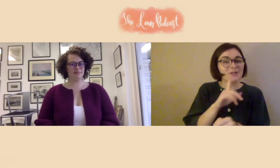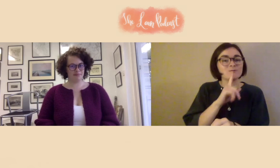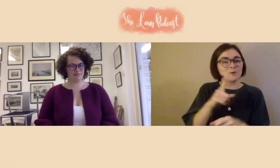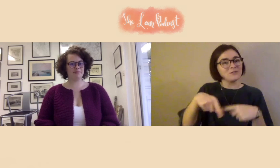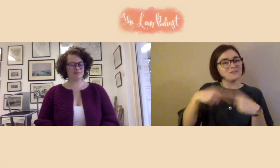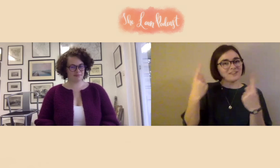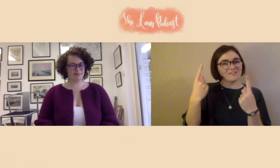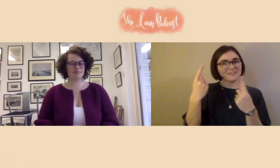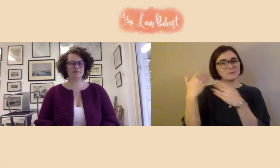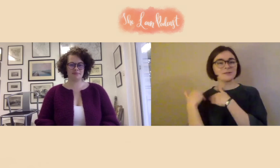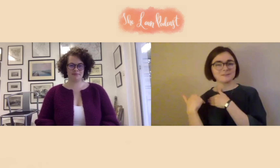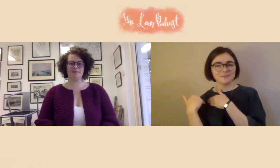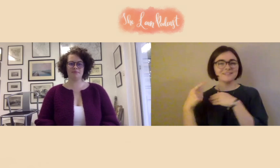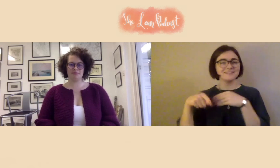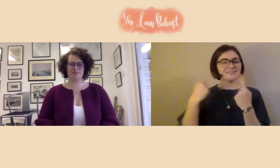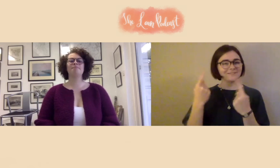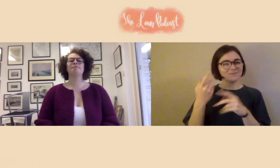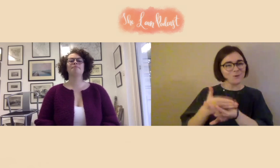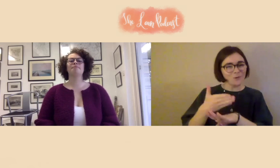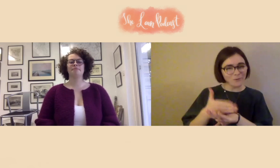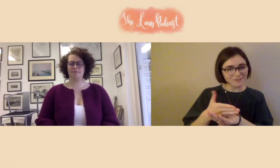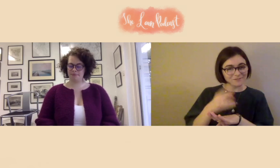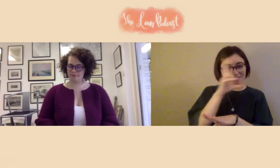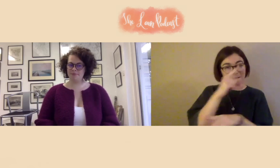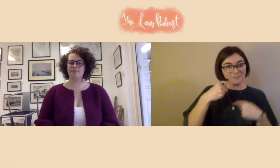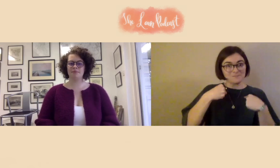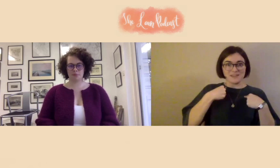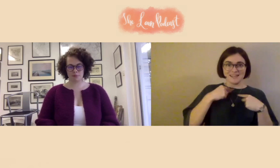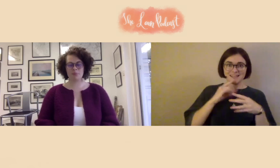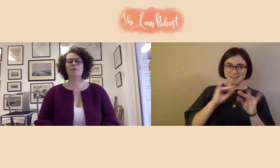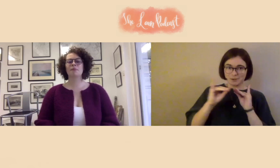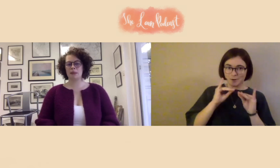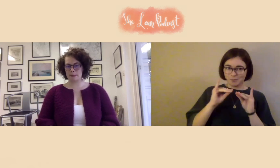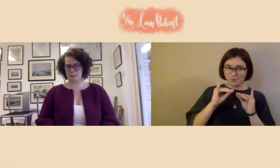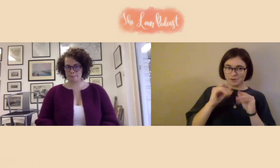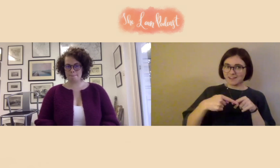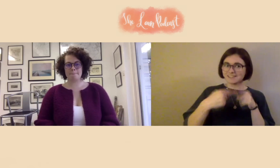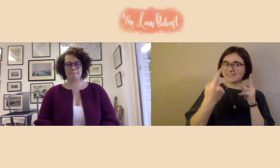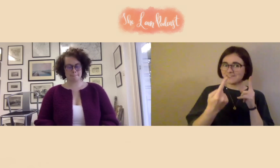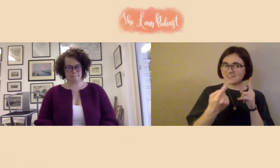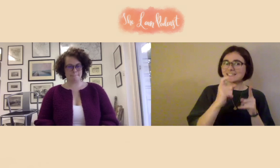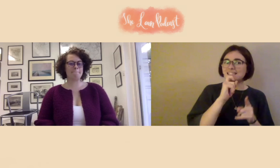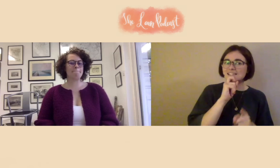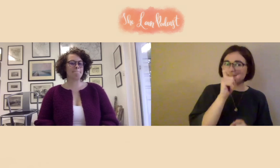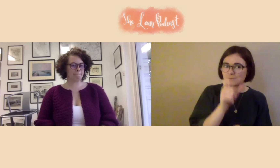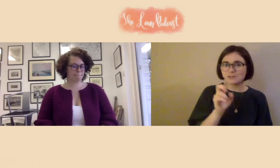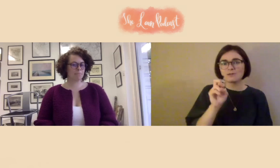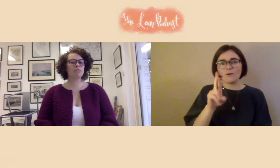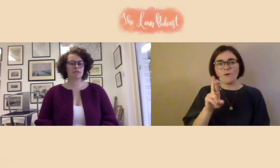of course everybody in that situation, is all in it together, but we've all got our own roles,